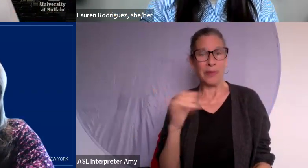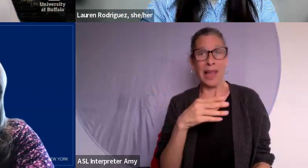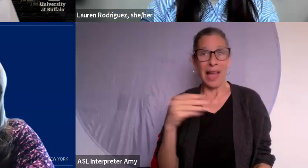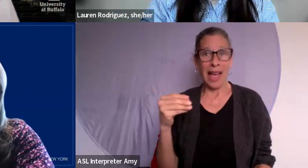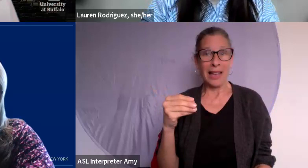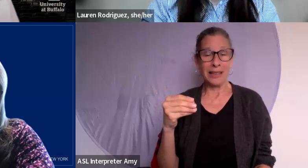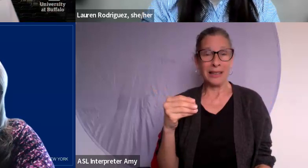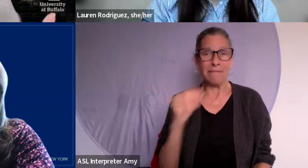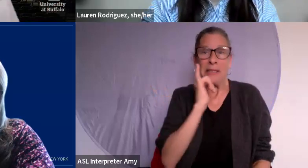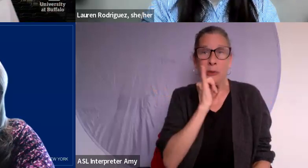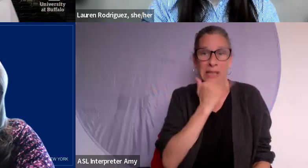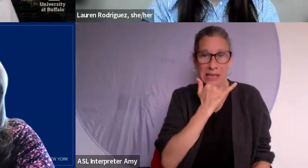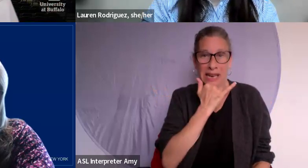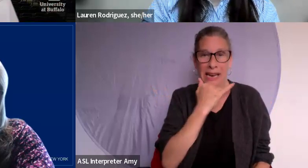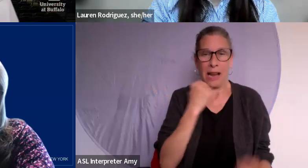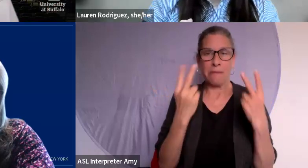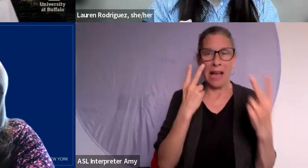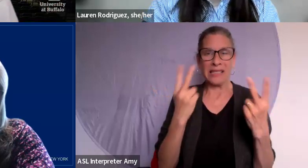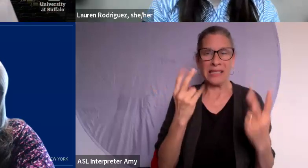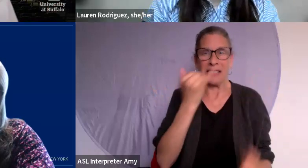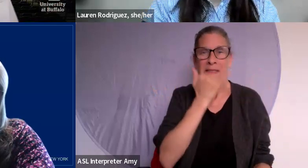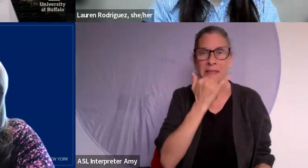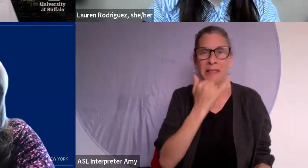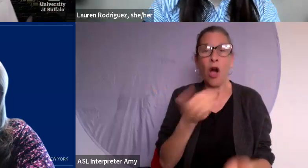is a mistake that I see a lot of people in the accessibility